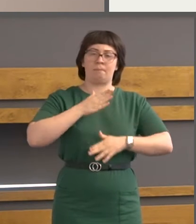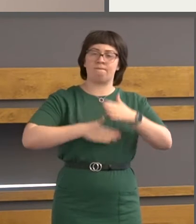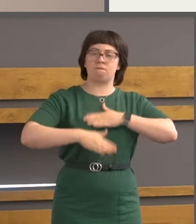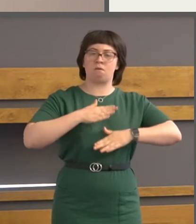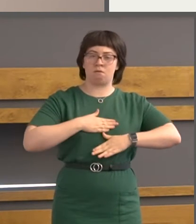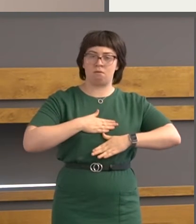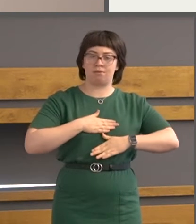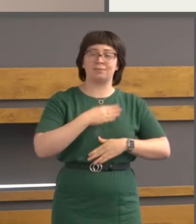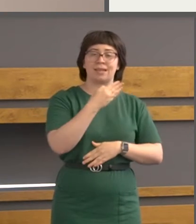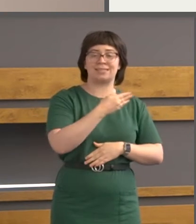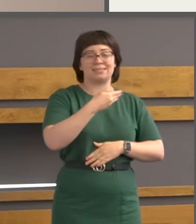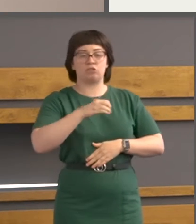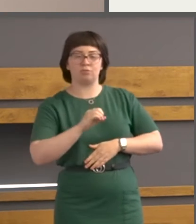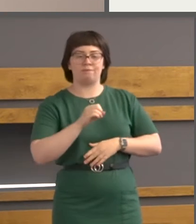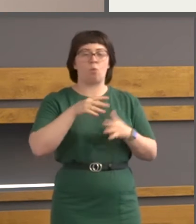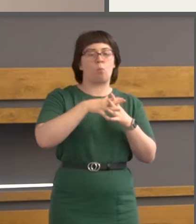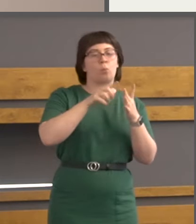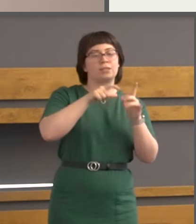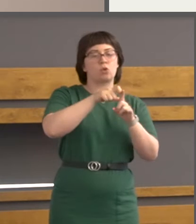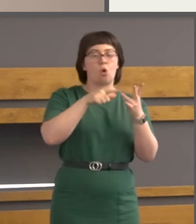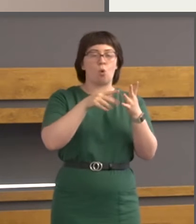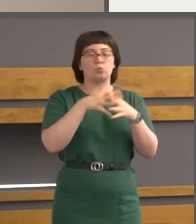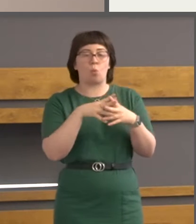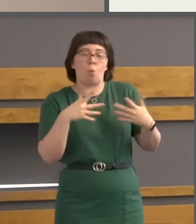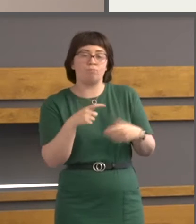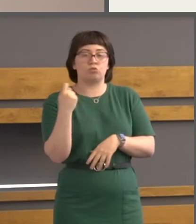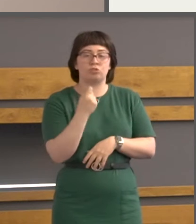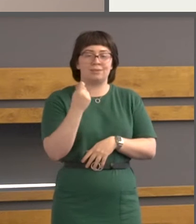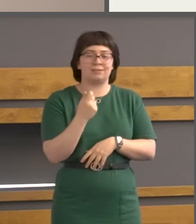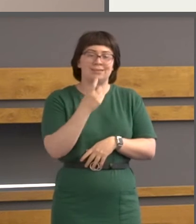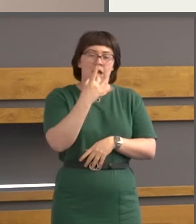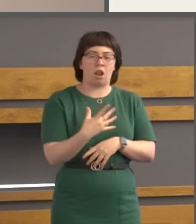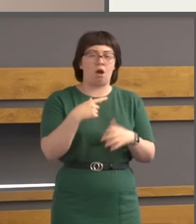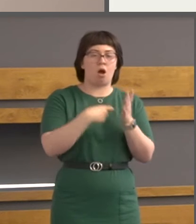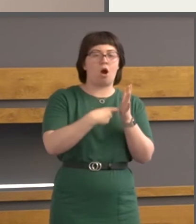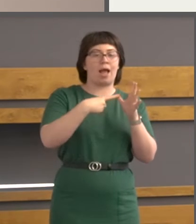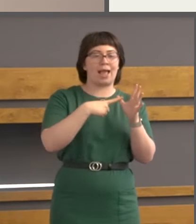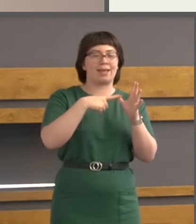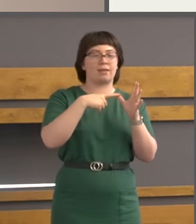The 19th century term for widows and prostitutes was a singular rarh, R-A-R-H,